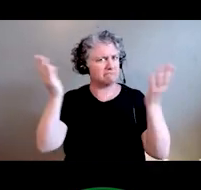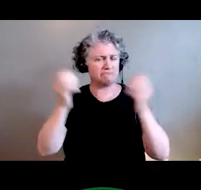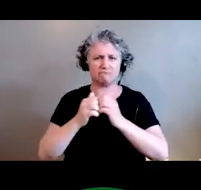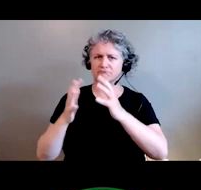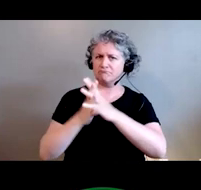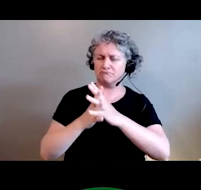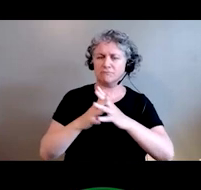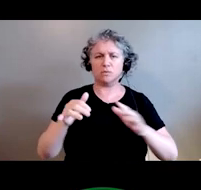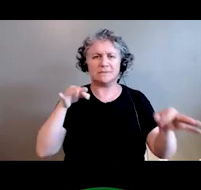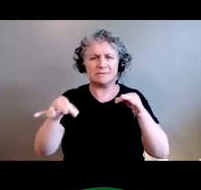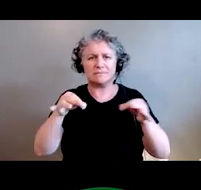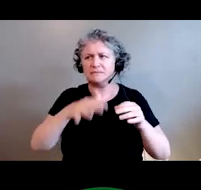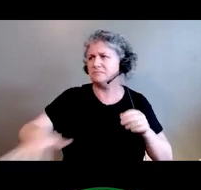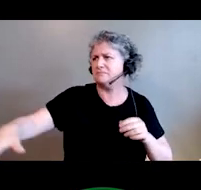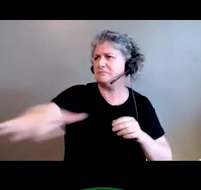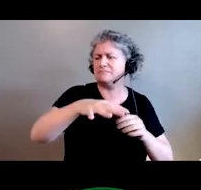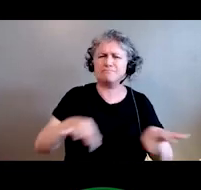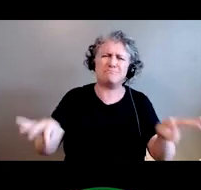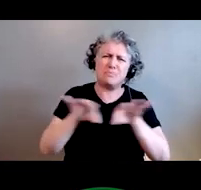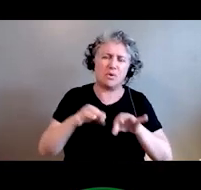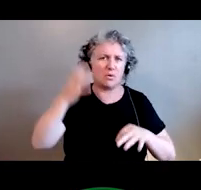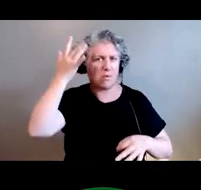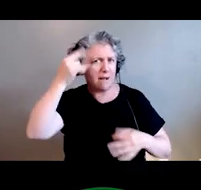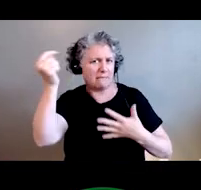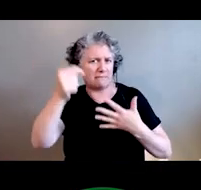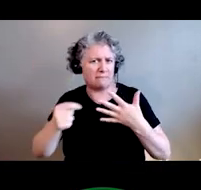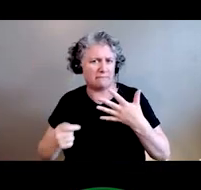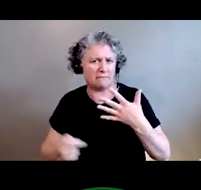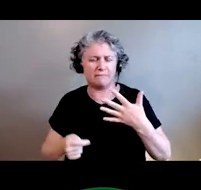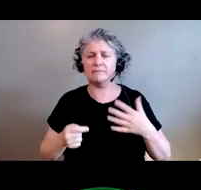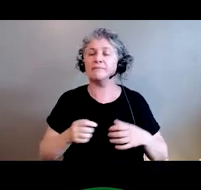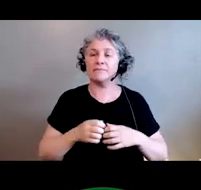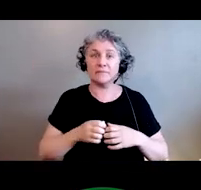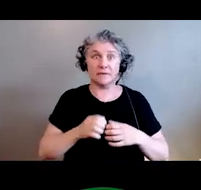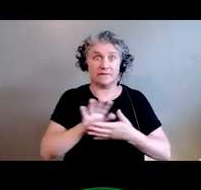During this video, it flicks between different photos that shows pictures of the individuals